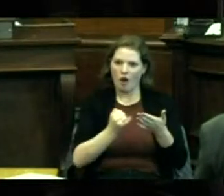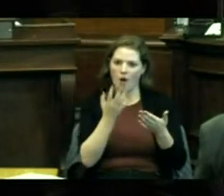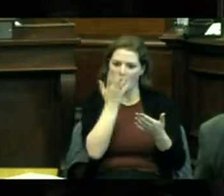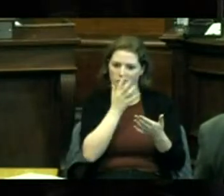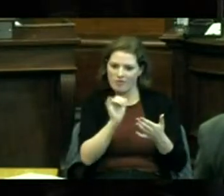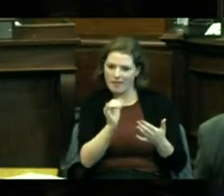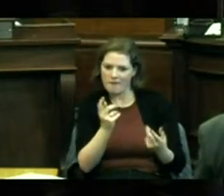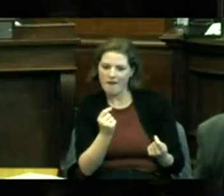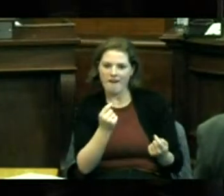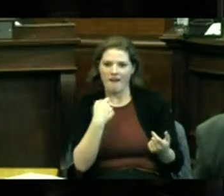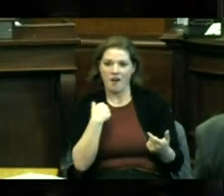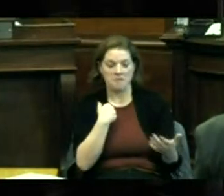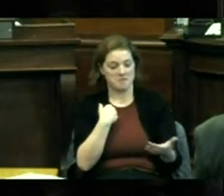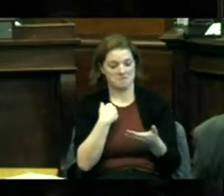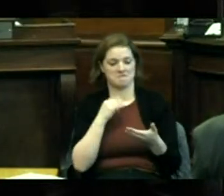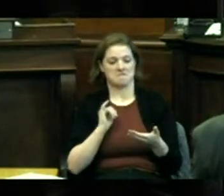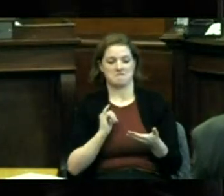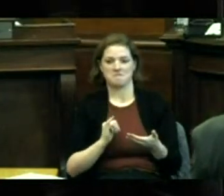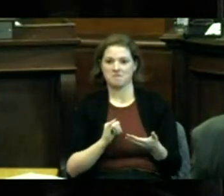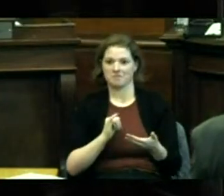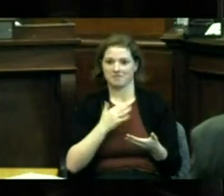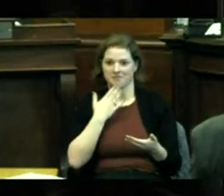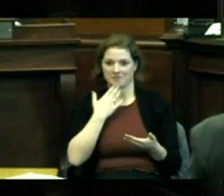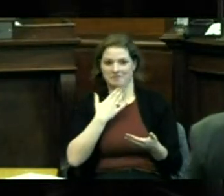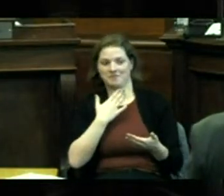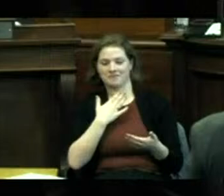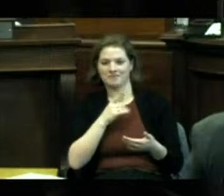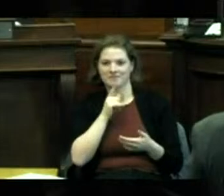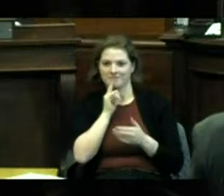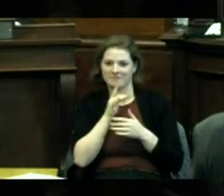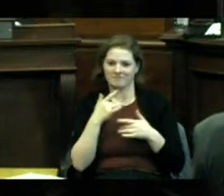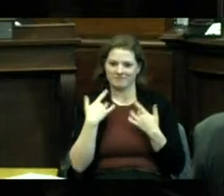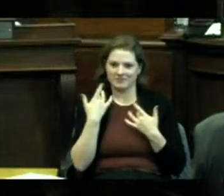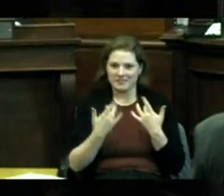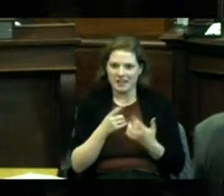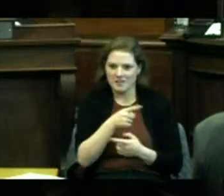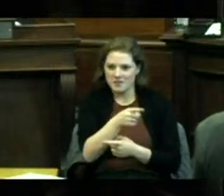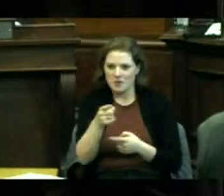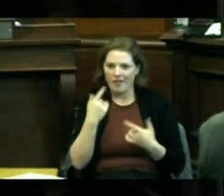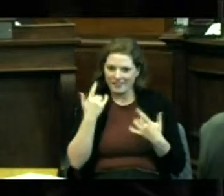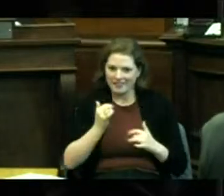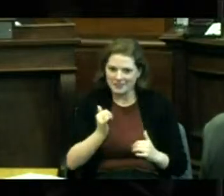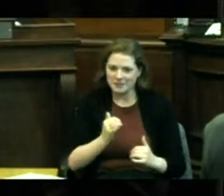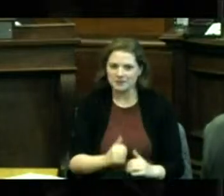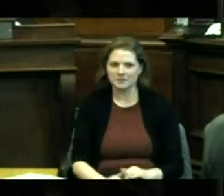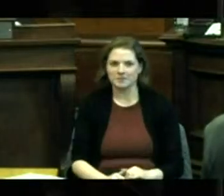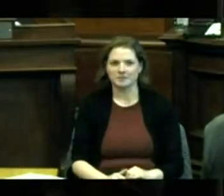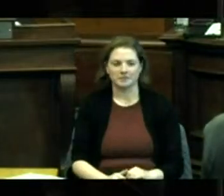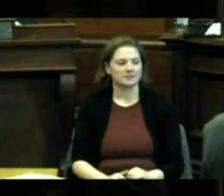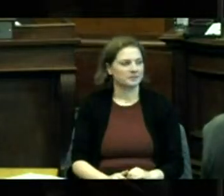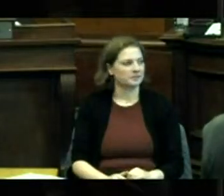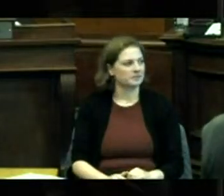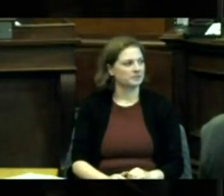we. We've actually gotten a couple of folks who sent us sketches, so we were really thrilled that people are being